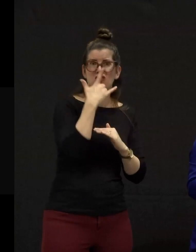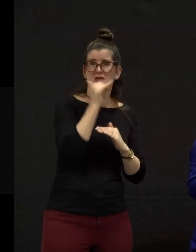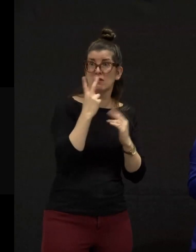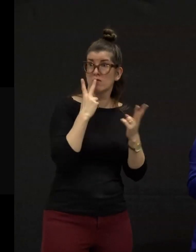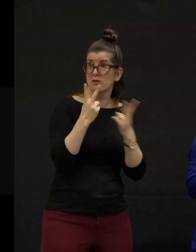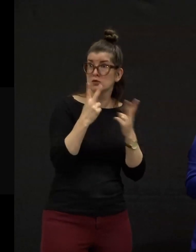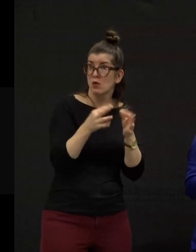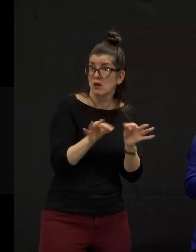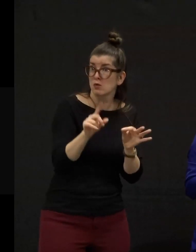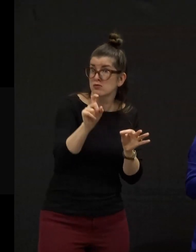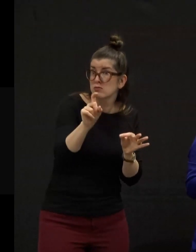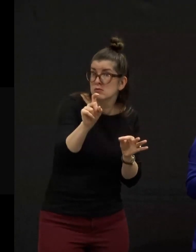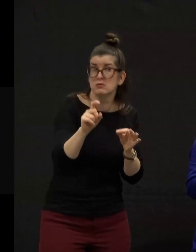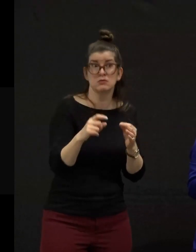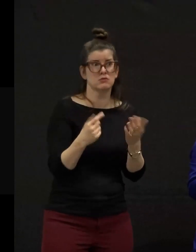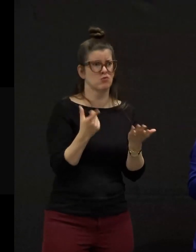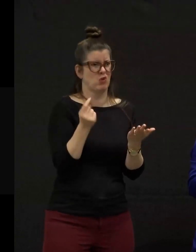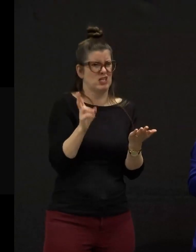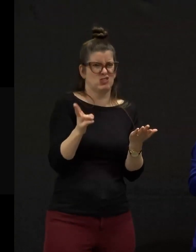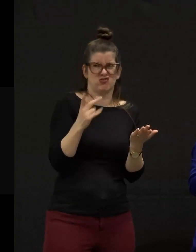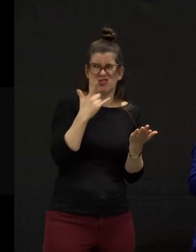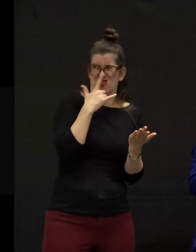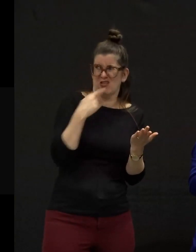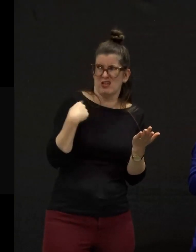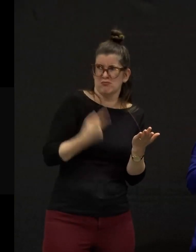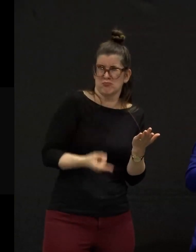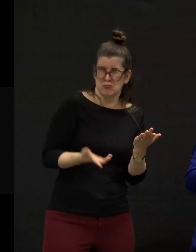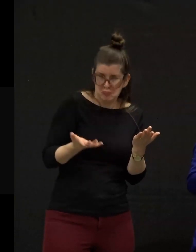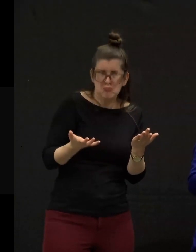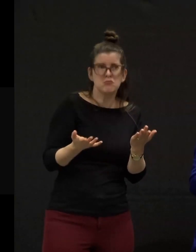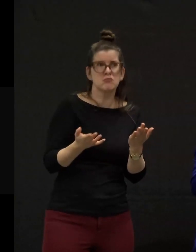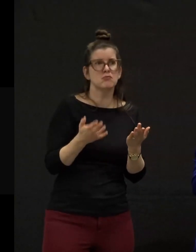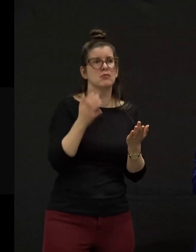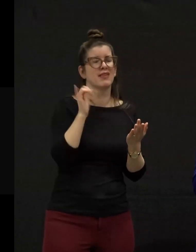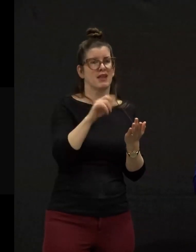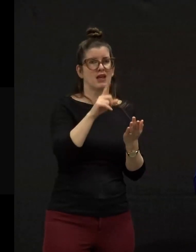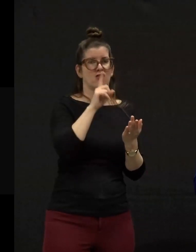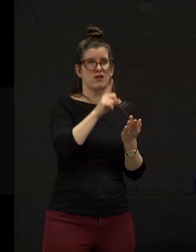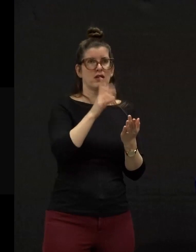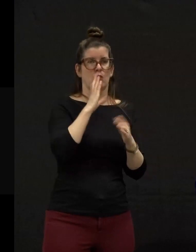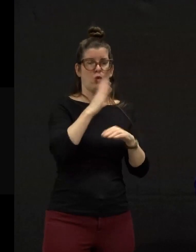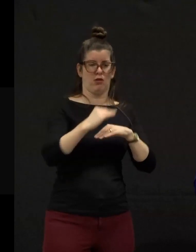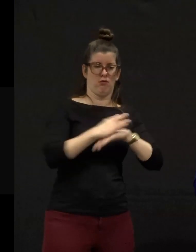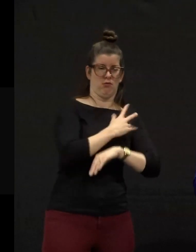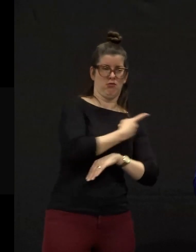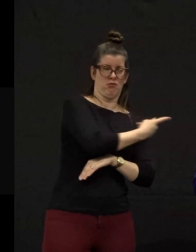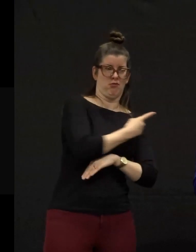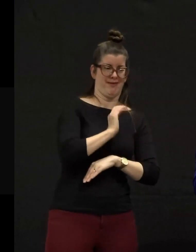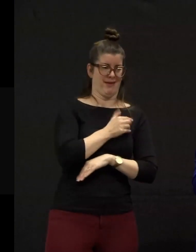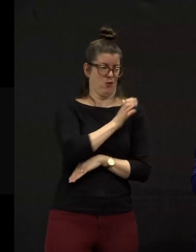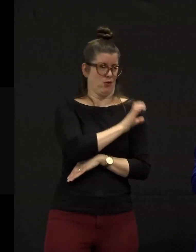We don't know what that history looks like. So that really informs our clinical interview.